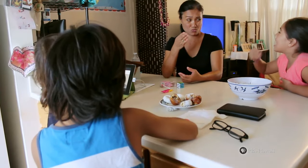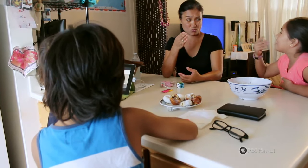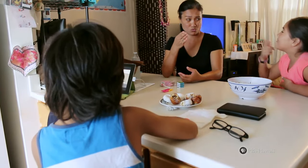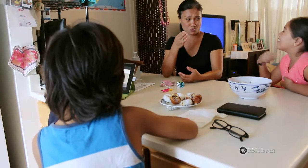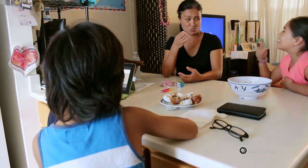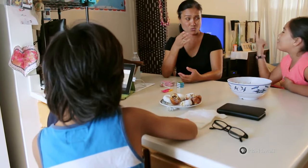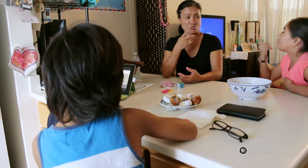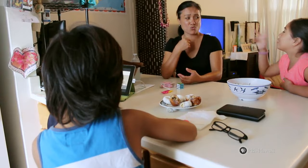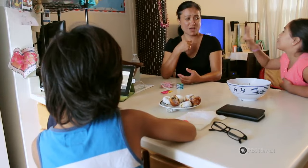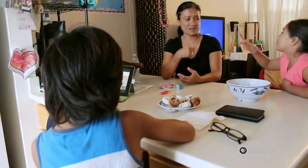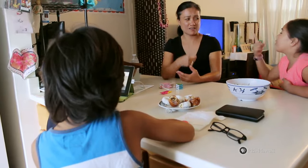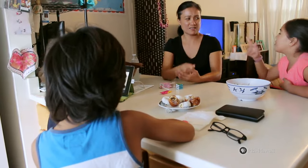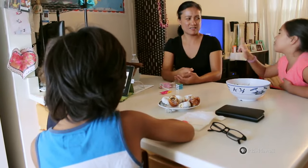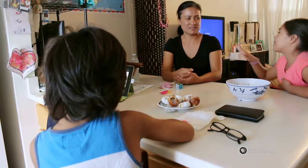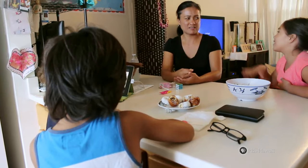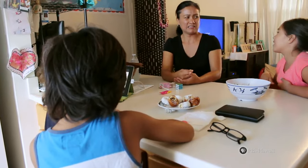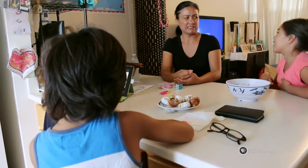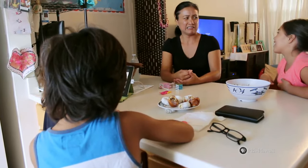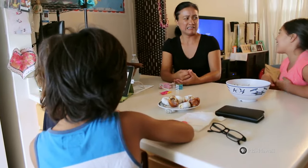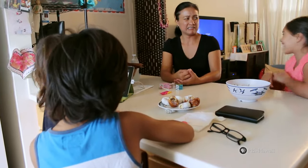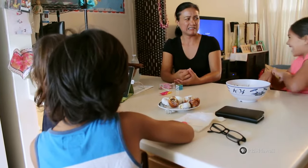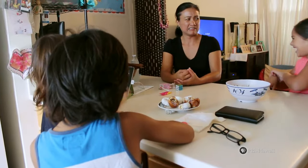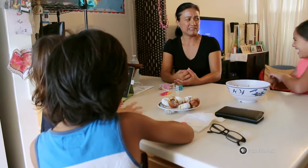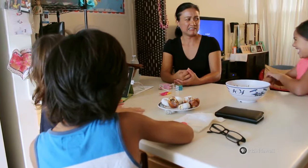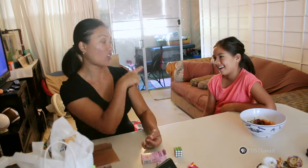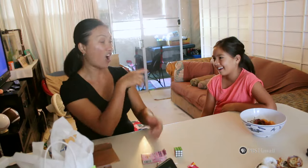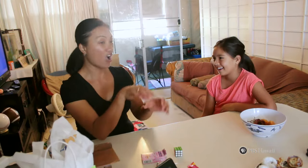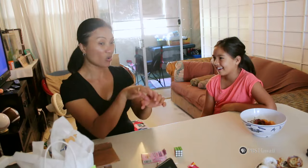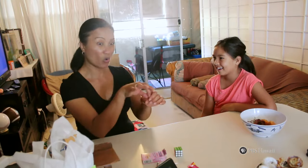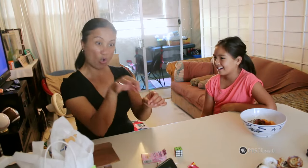sign language. I overcame obstacles to become more